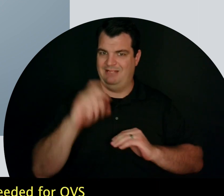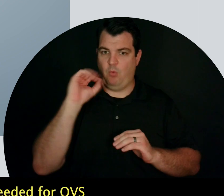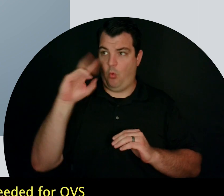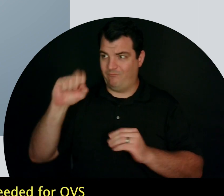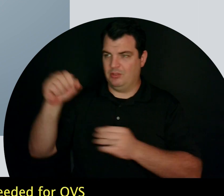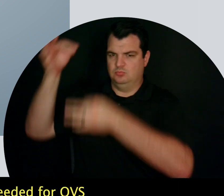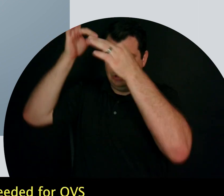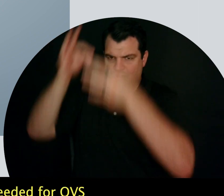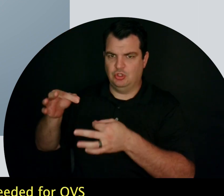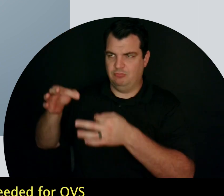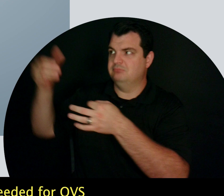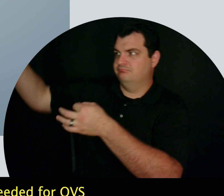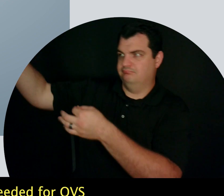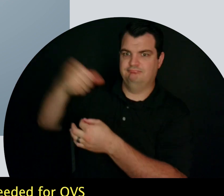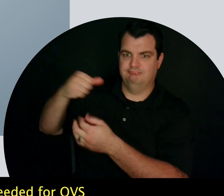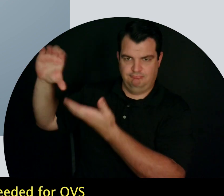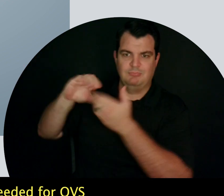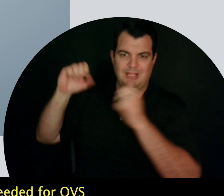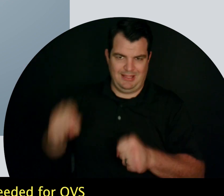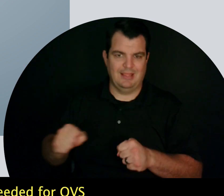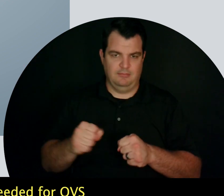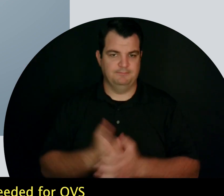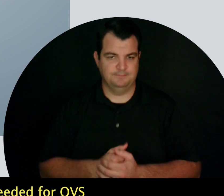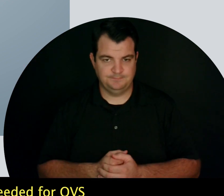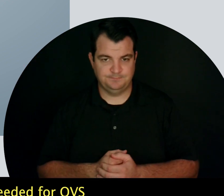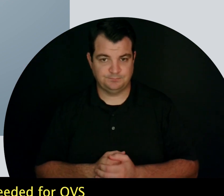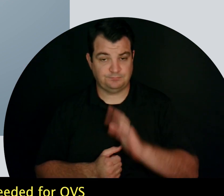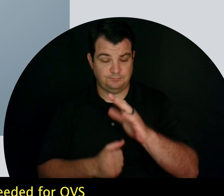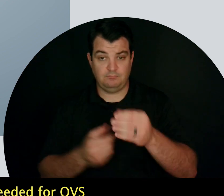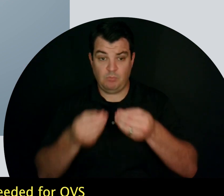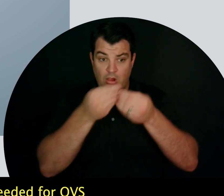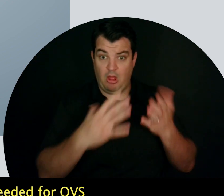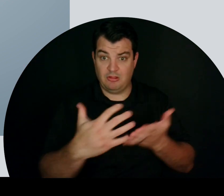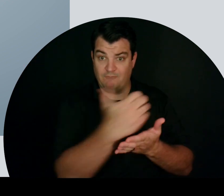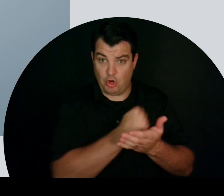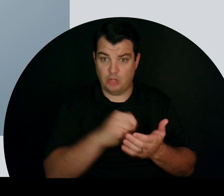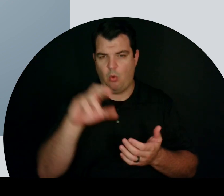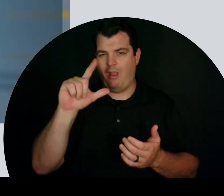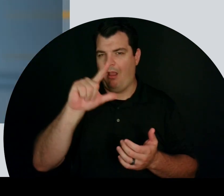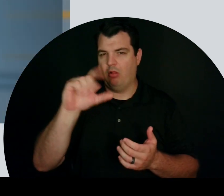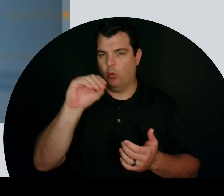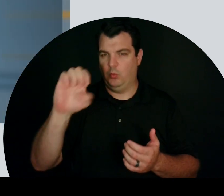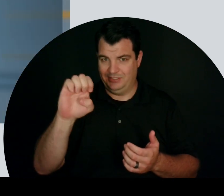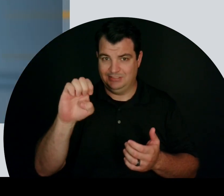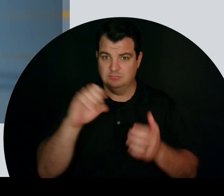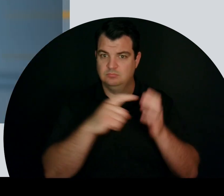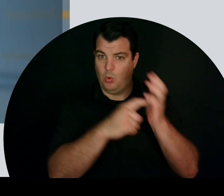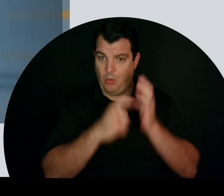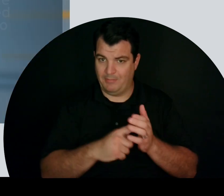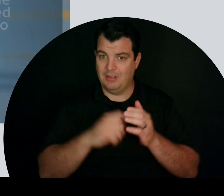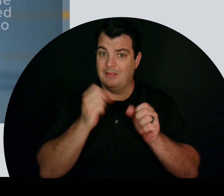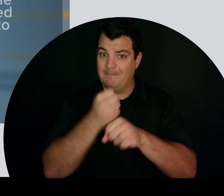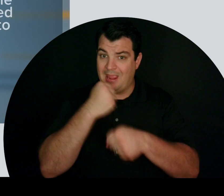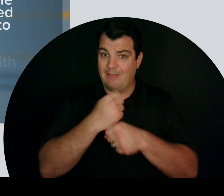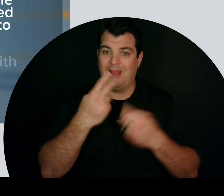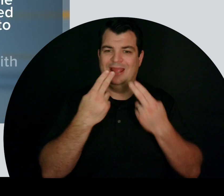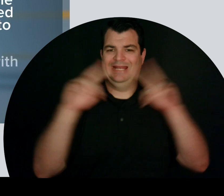and the requirements needed for OVS to determine whether an award may be made. Loss of earnings or LOE